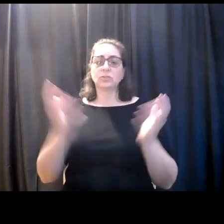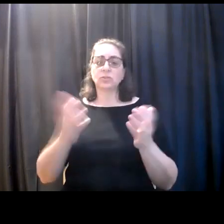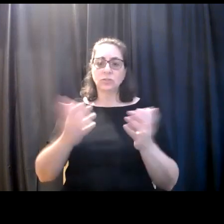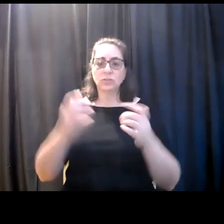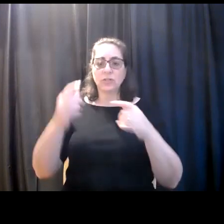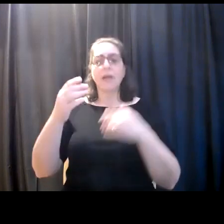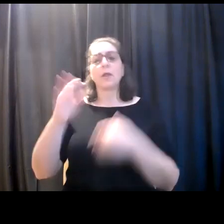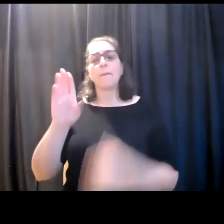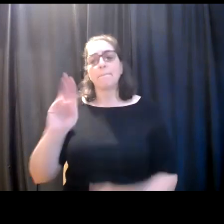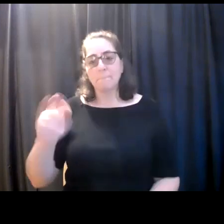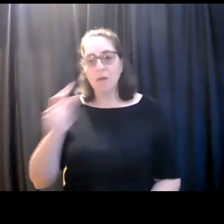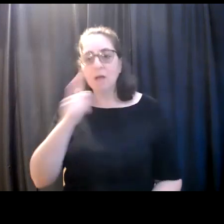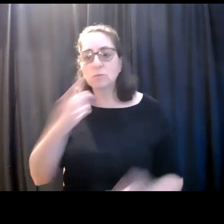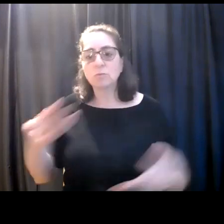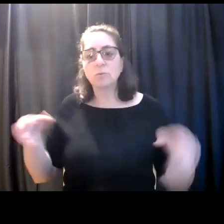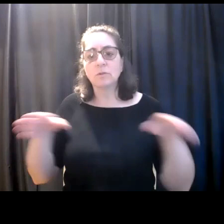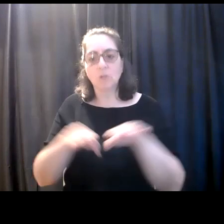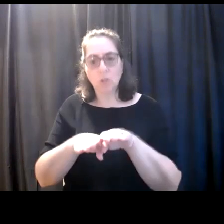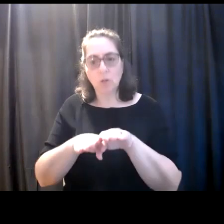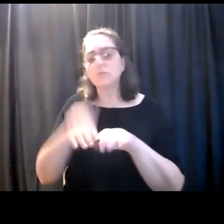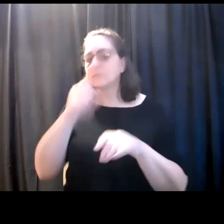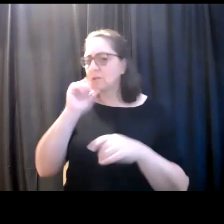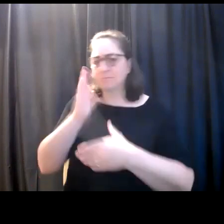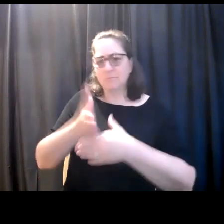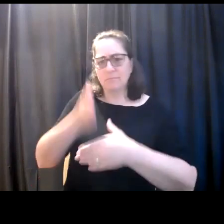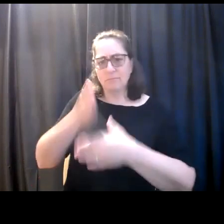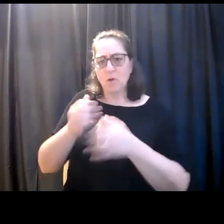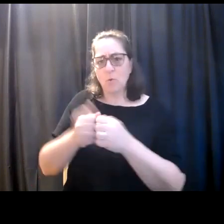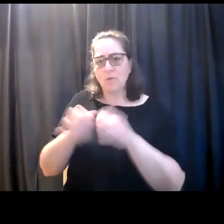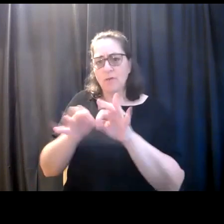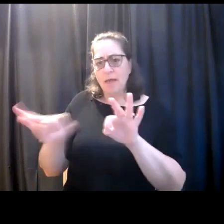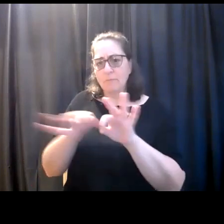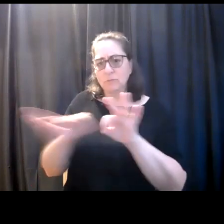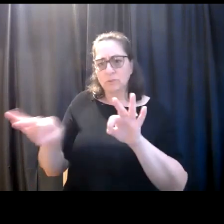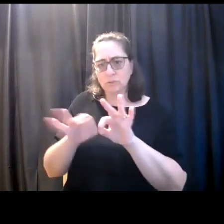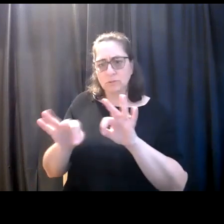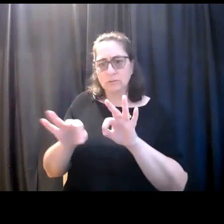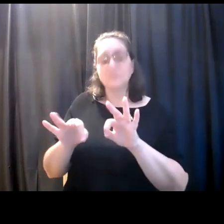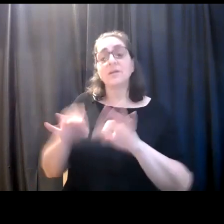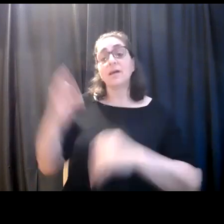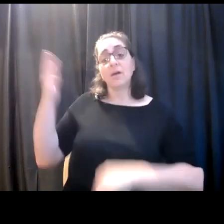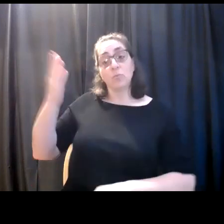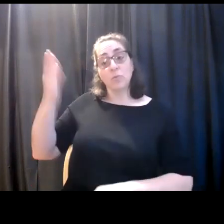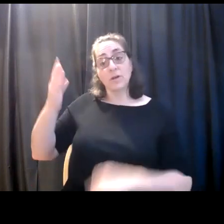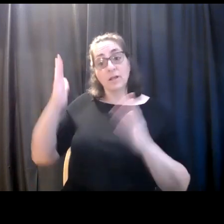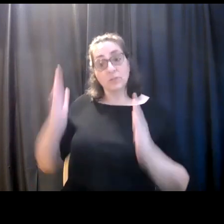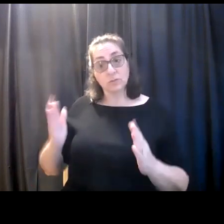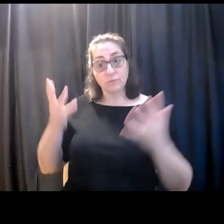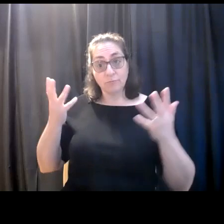situation. Over the past six months we heard from many consumers with how to communicate